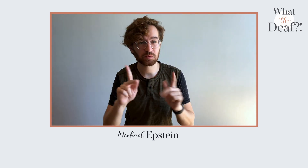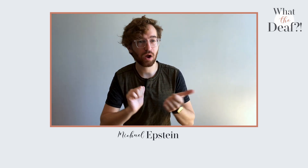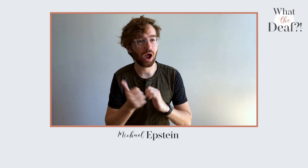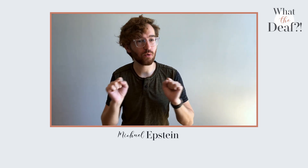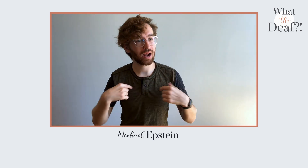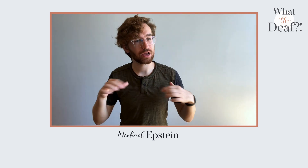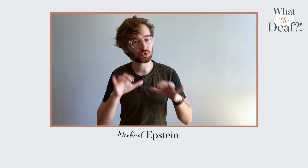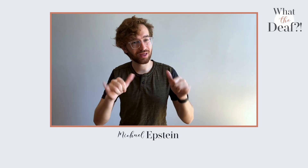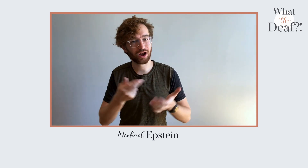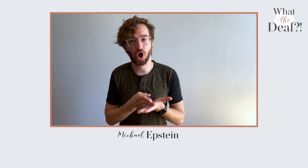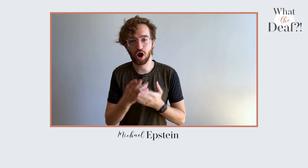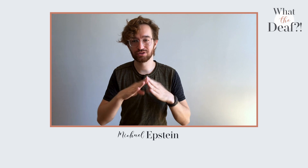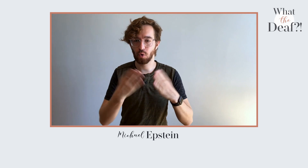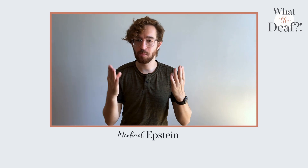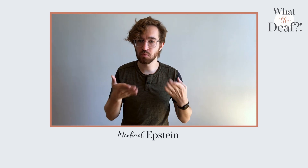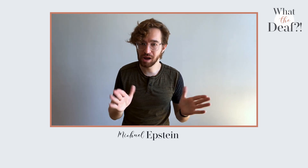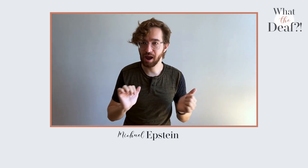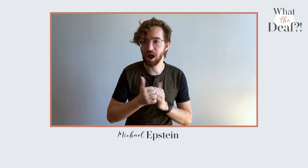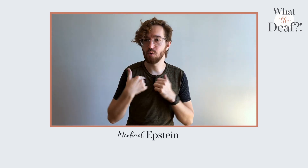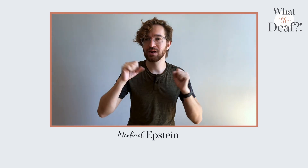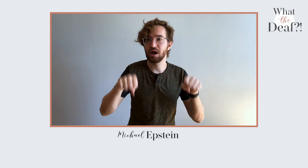how can I do that in an honest and open way?